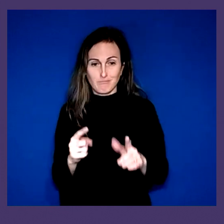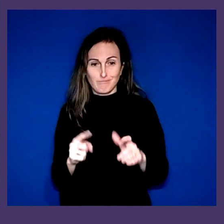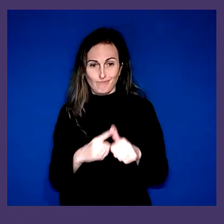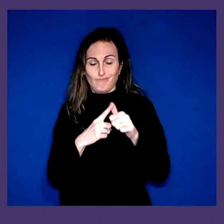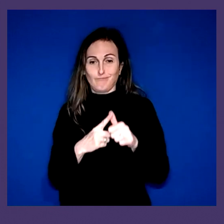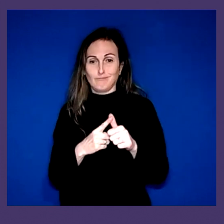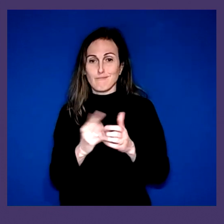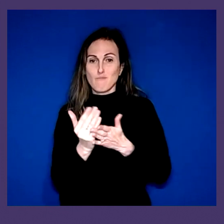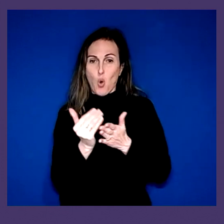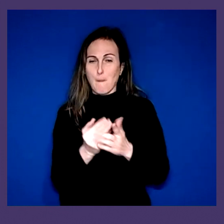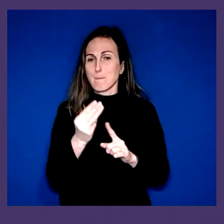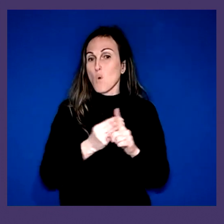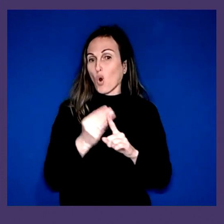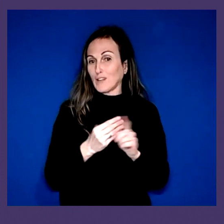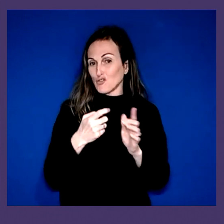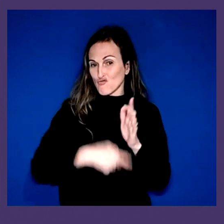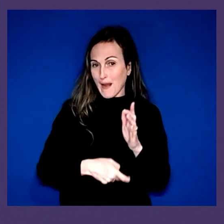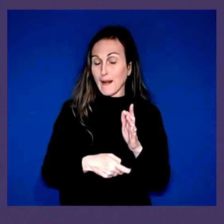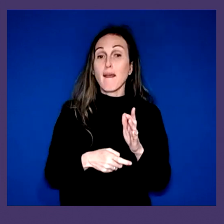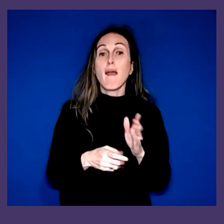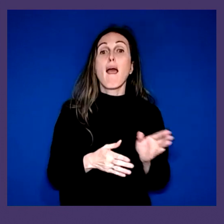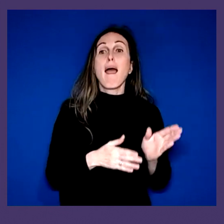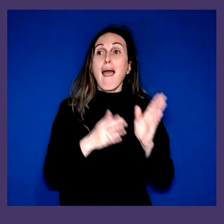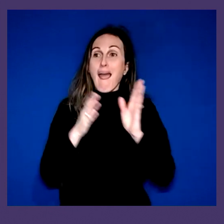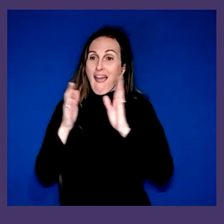a video plays of a different interpreter signing this information.